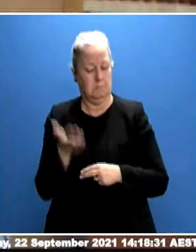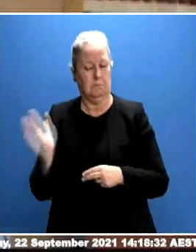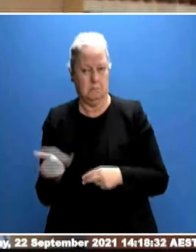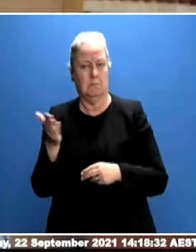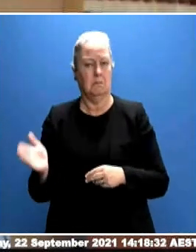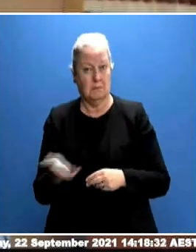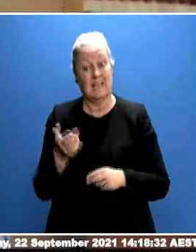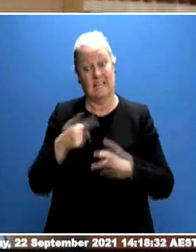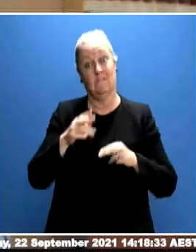Yes.